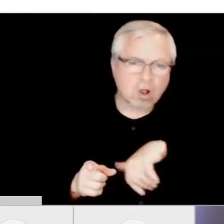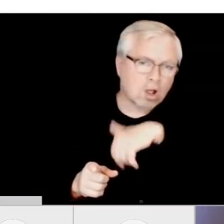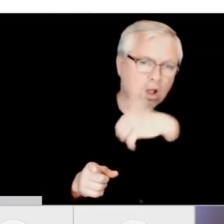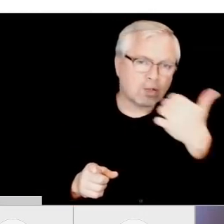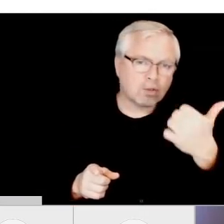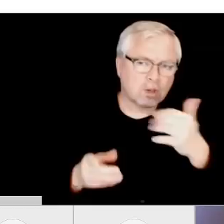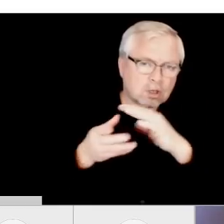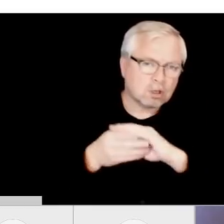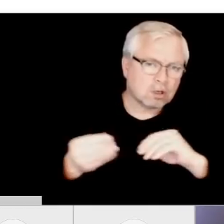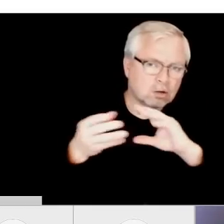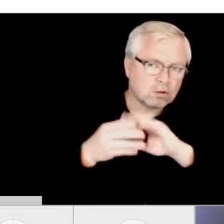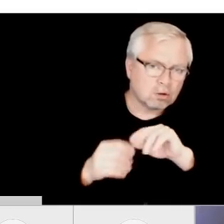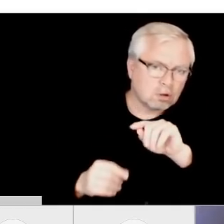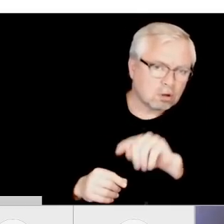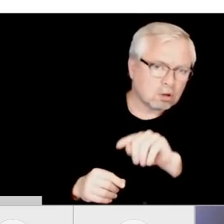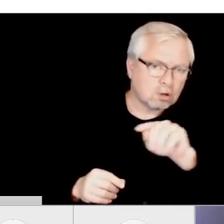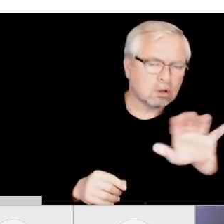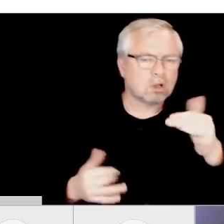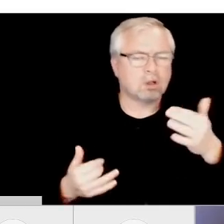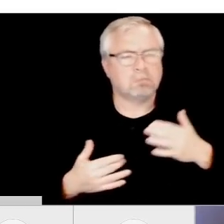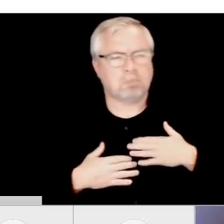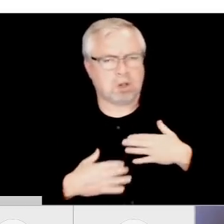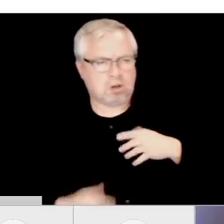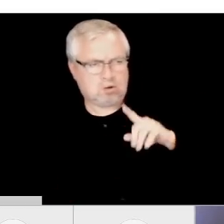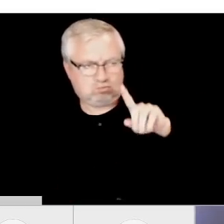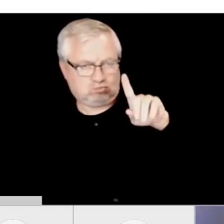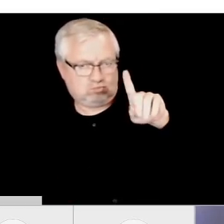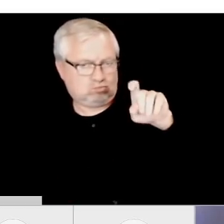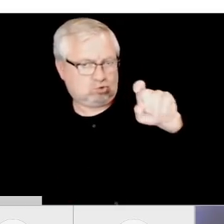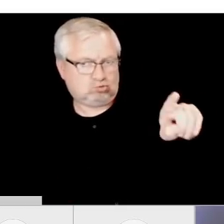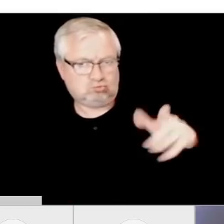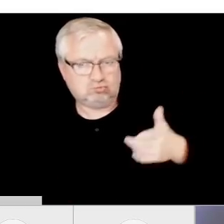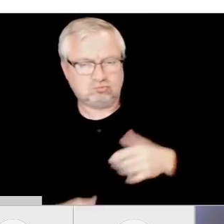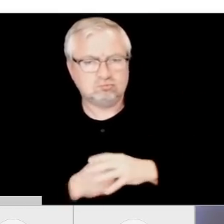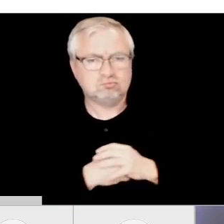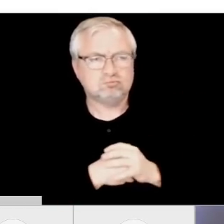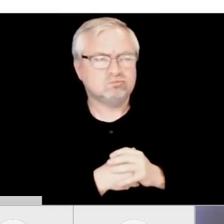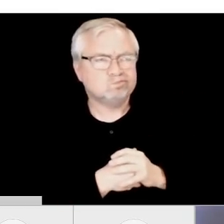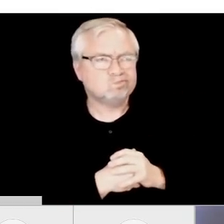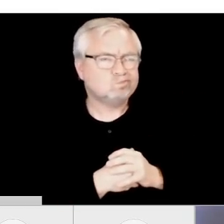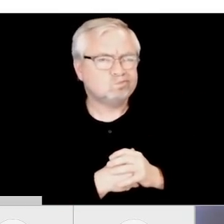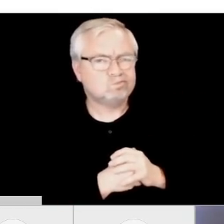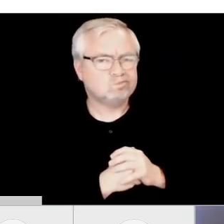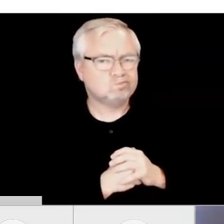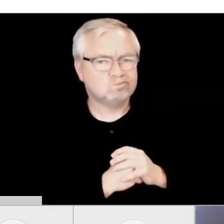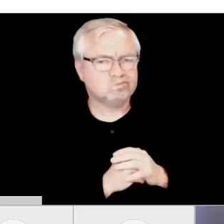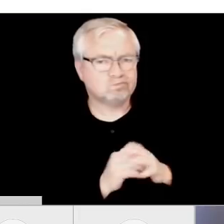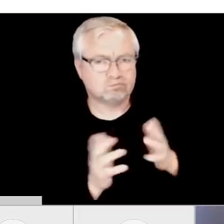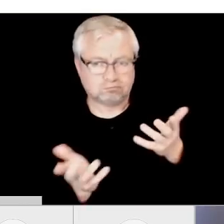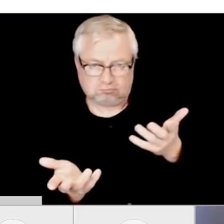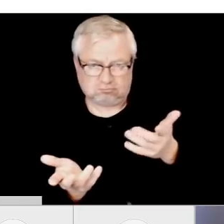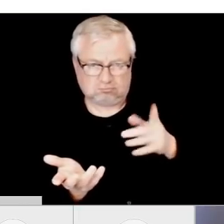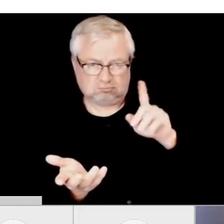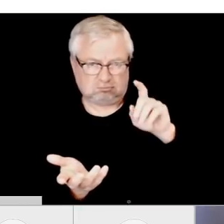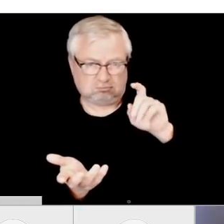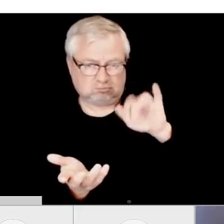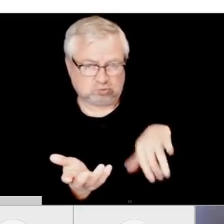And one of my questions here, are there parts of this model that you aren't showing us?